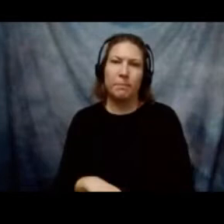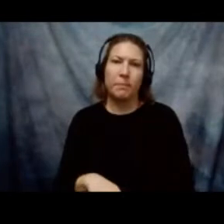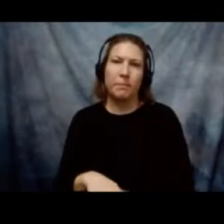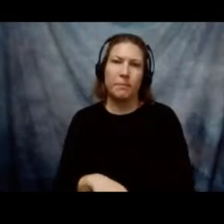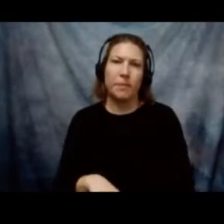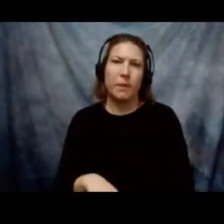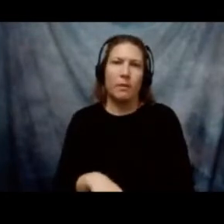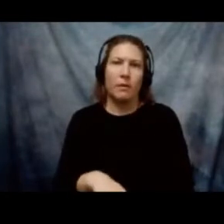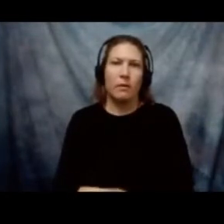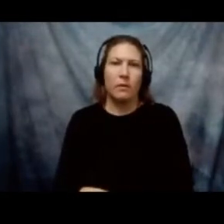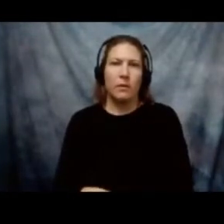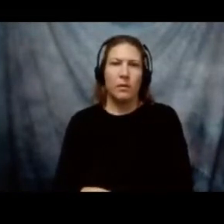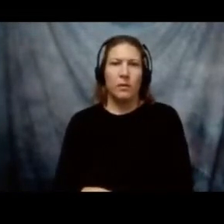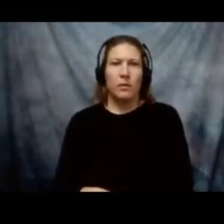okay